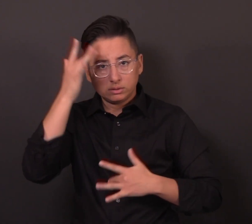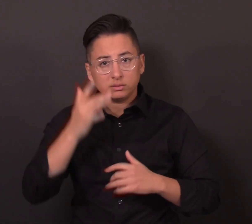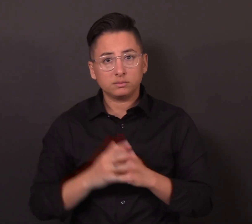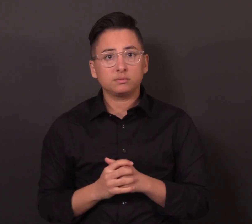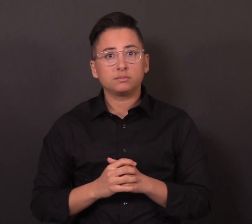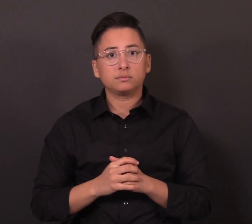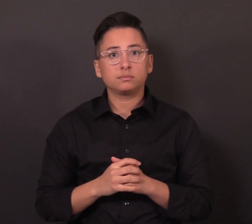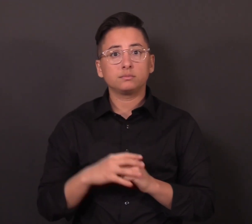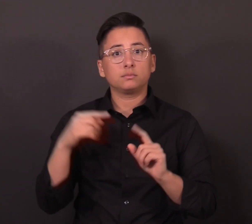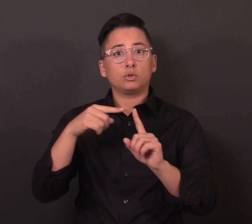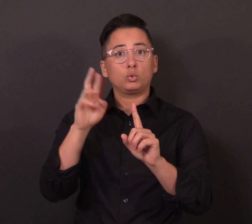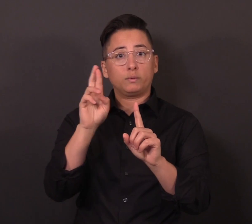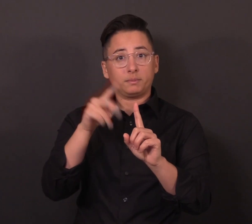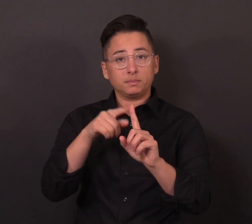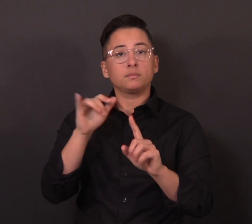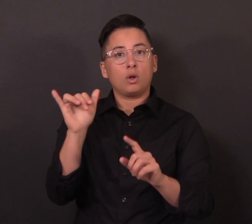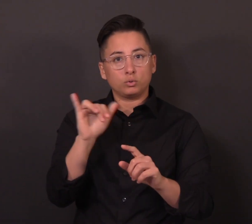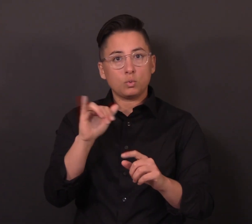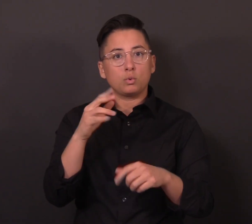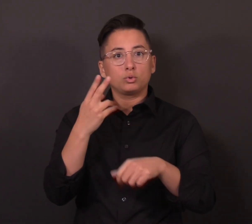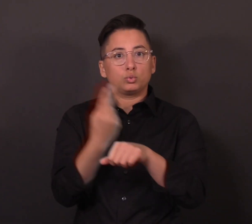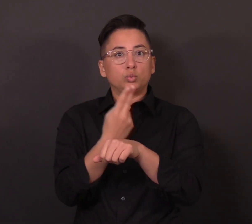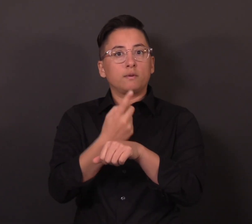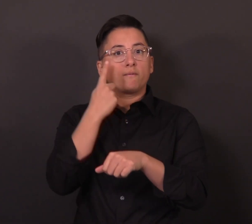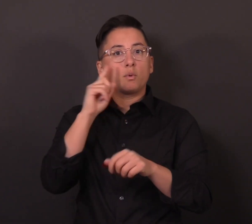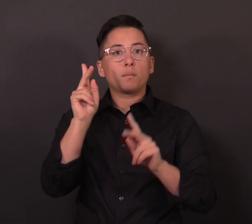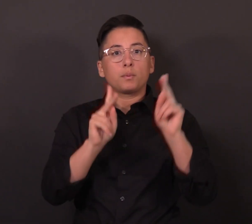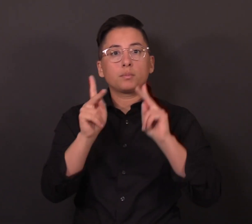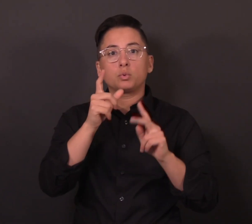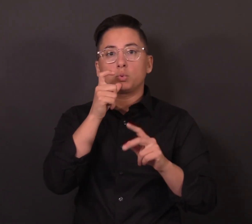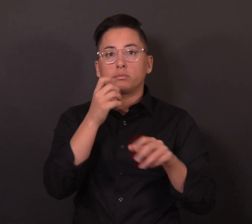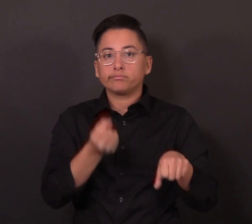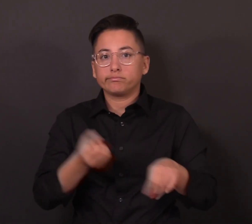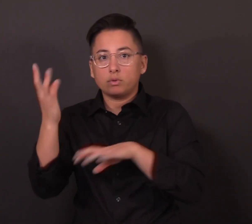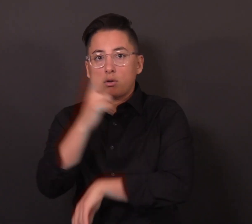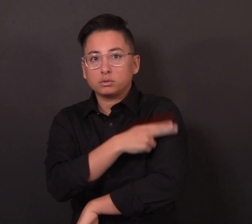Remdesivir is also used to treat patients who are hospitalized with